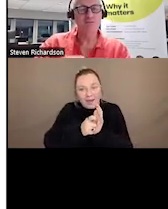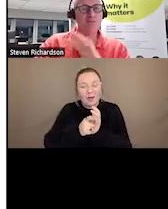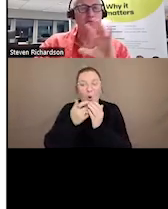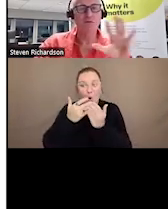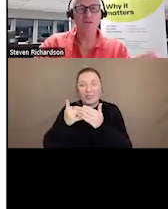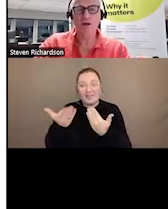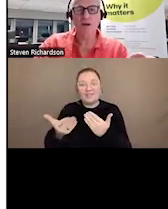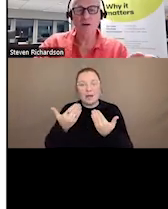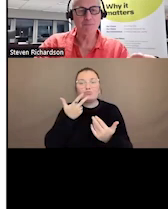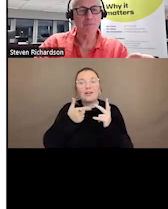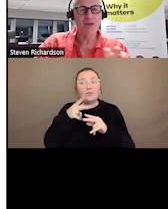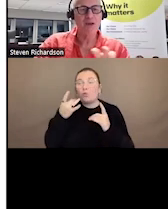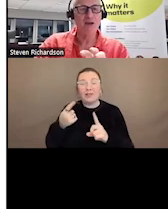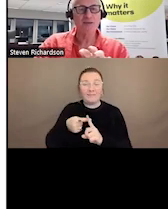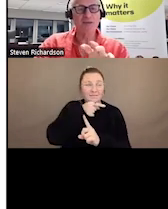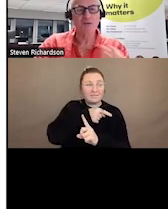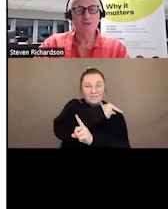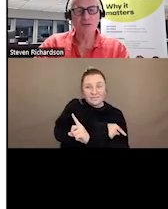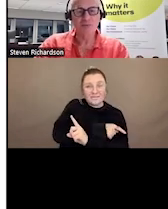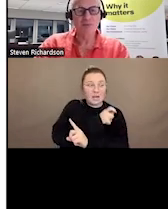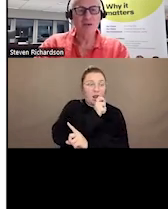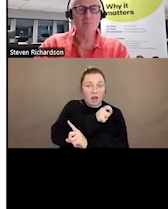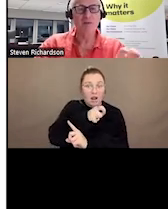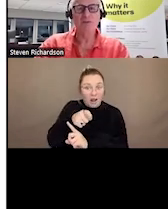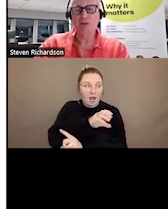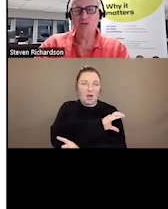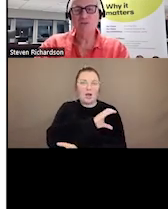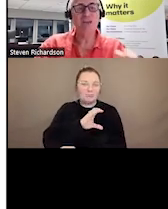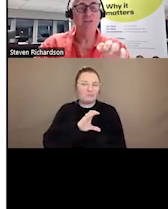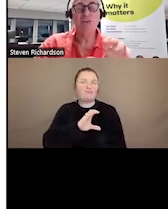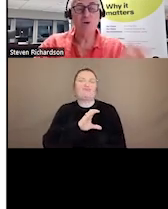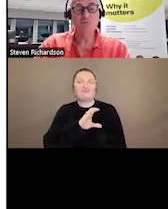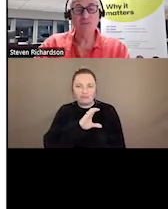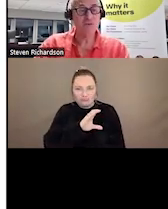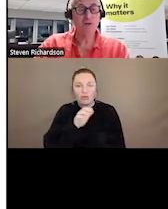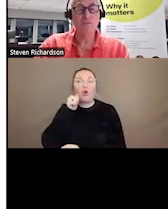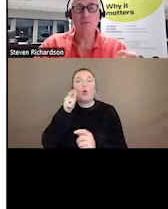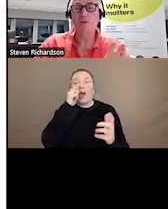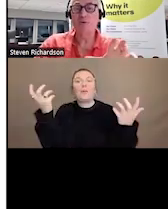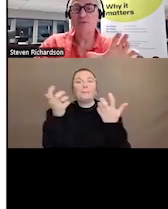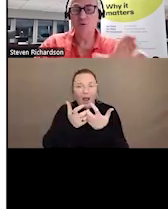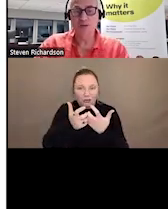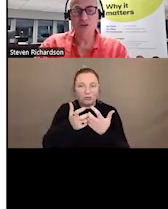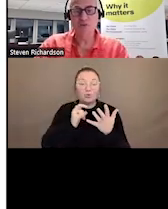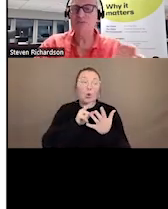if you have got significant amount of pledges, the conversation might be with those early donors,